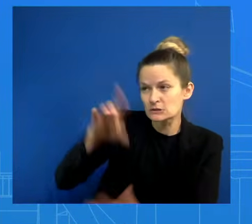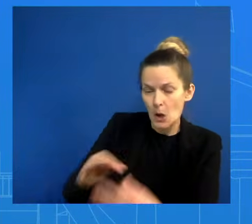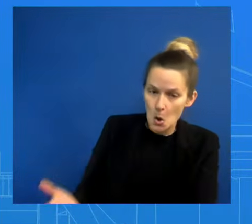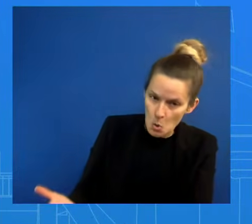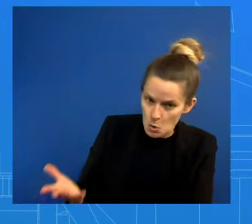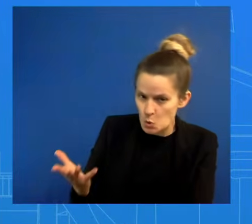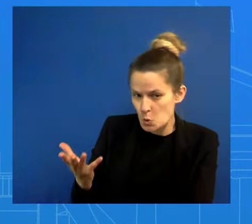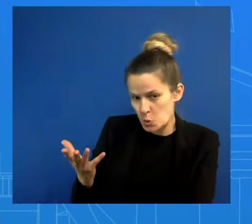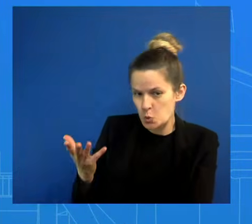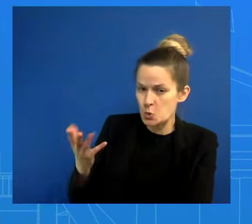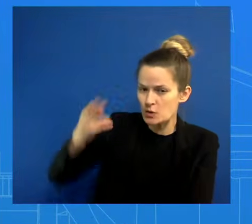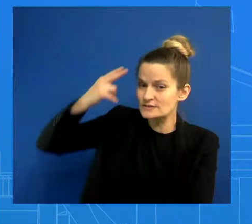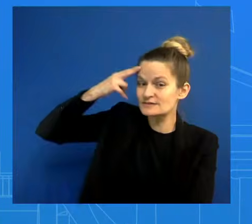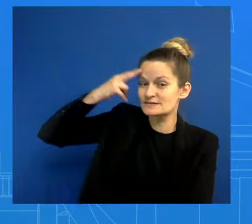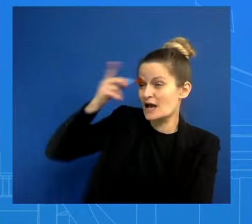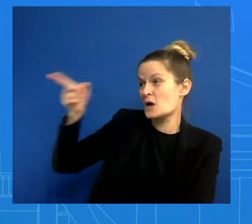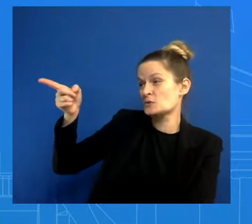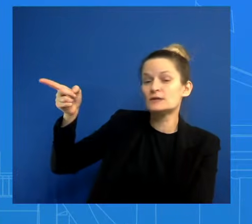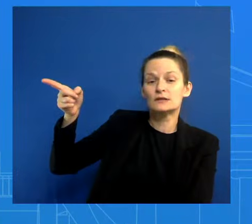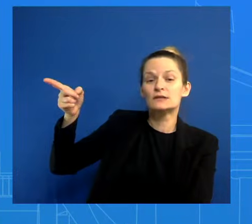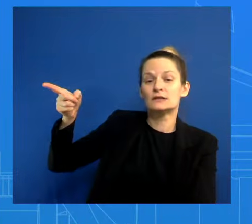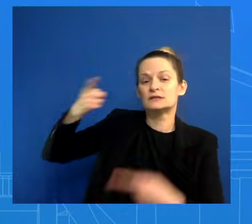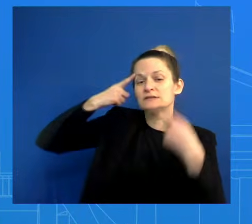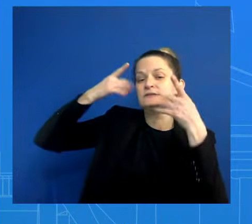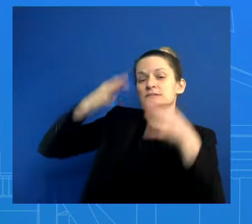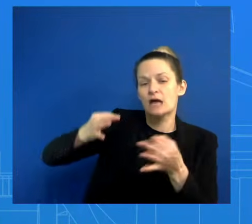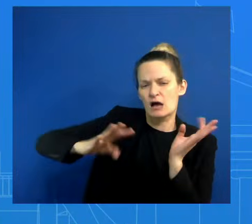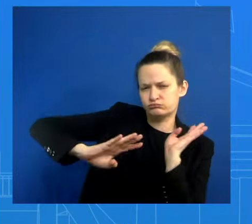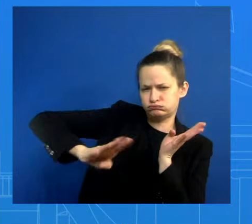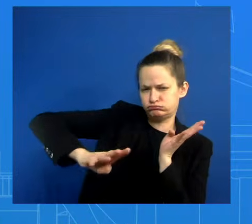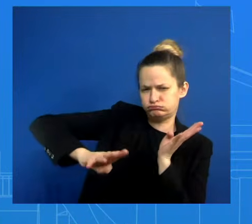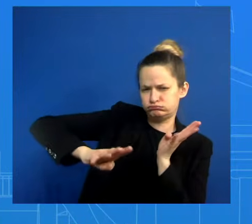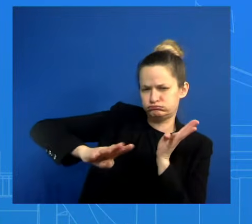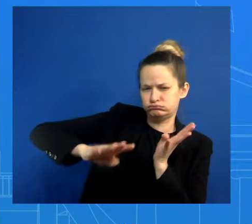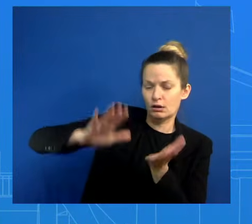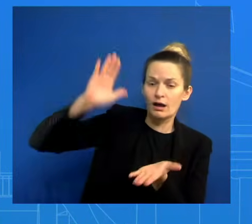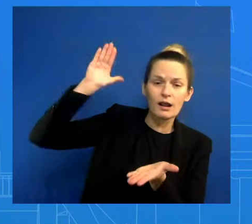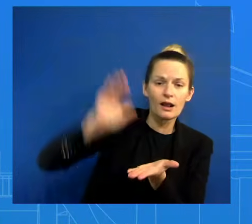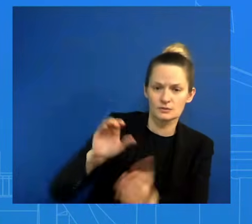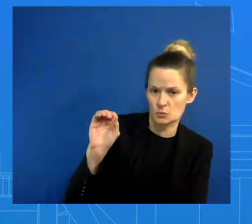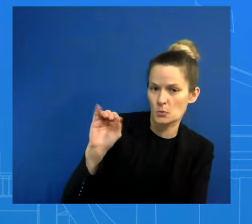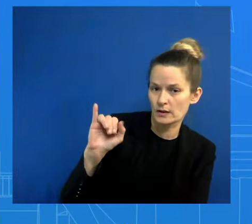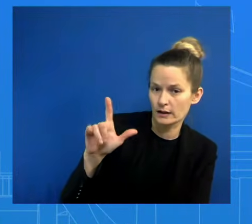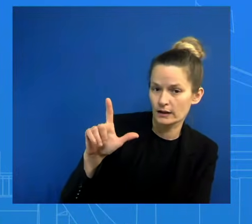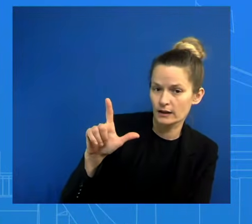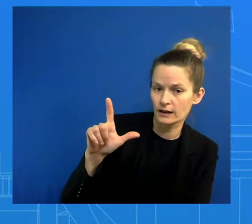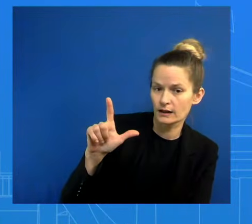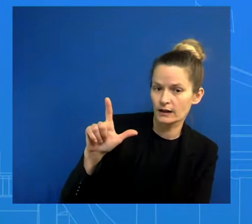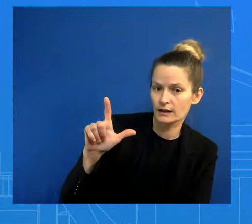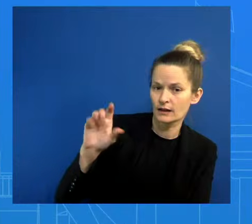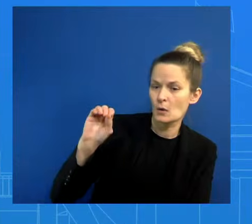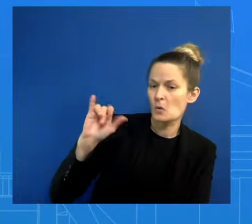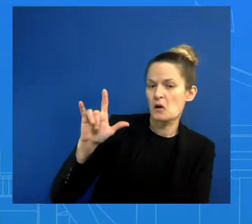Or is the understanding now that gas prices have stabilized, so perhaps it's not as urgent for those consequences to happen?